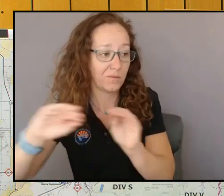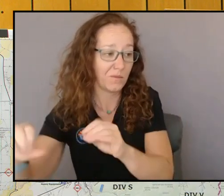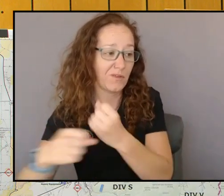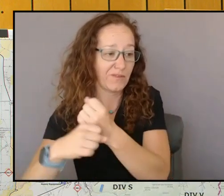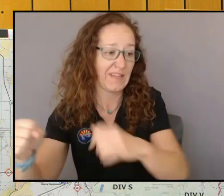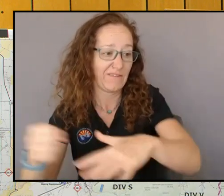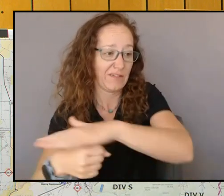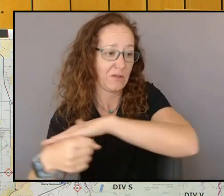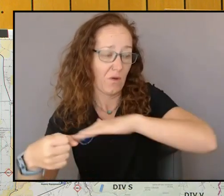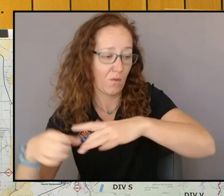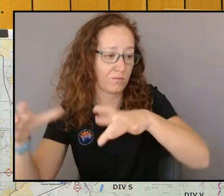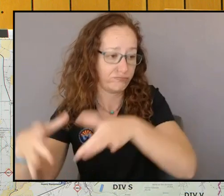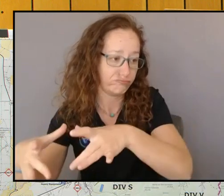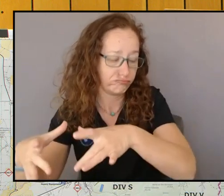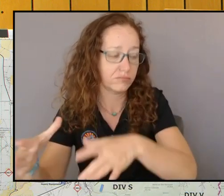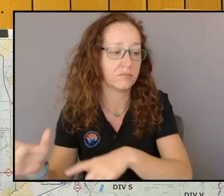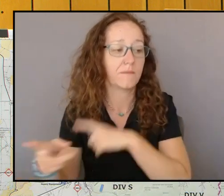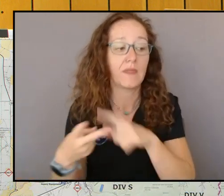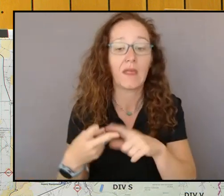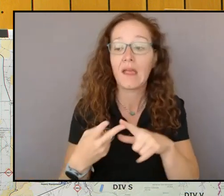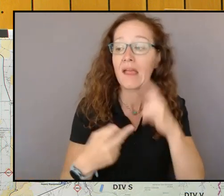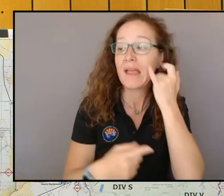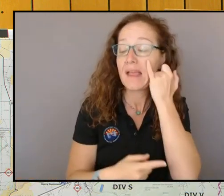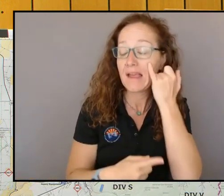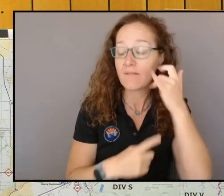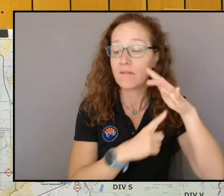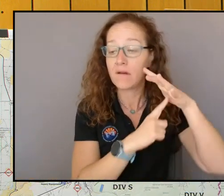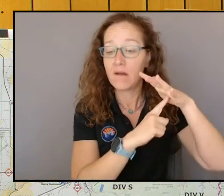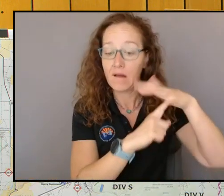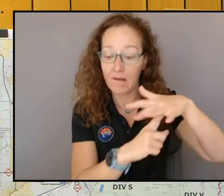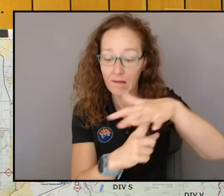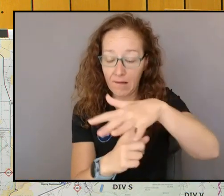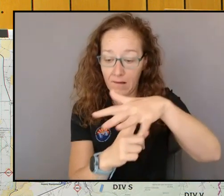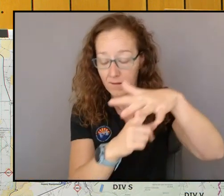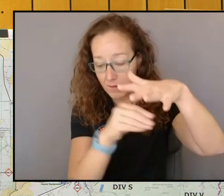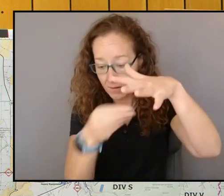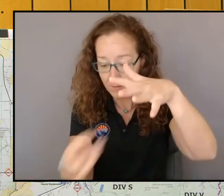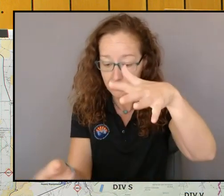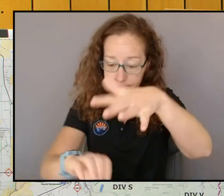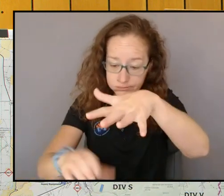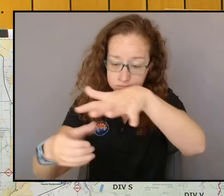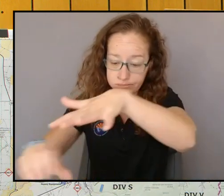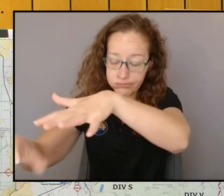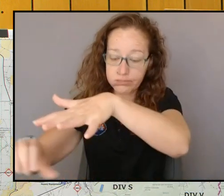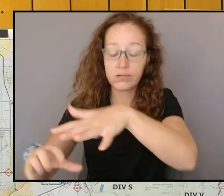suppress that fire that got established below us, then we're going to move the dozers down the road and begin putting line